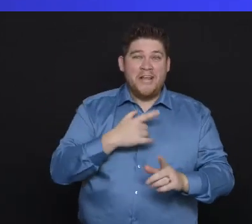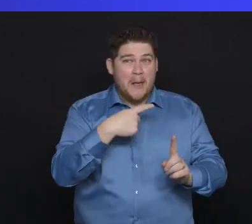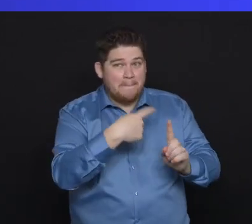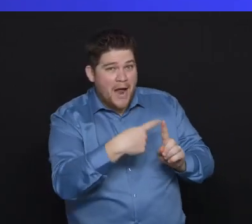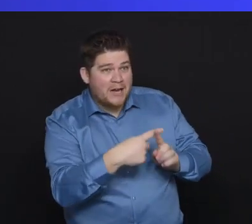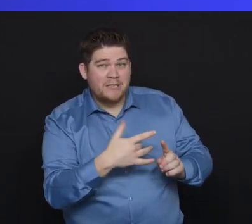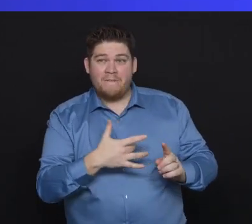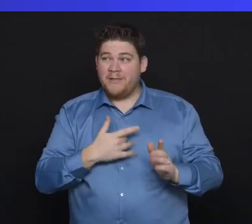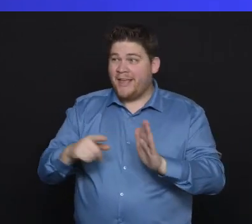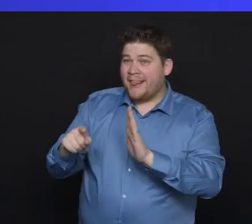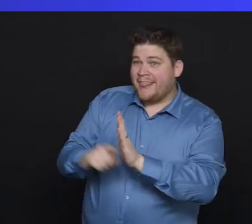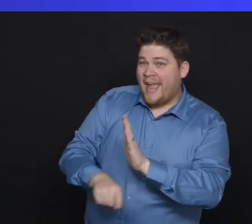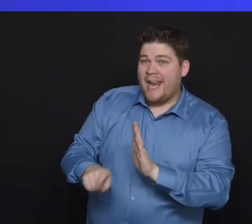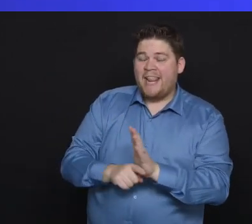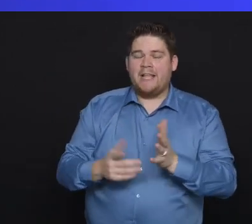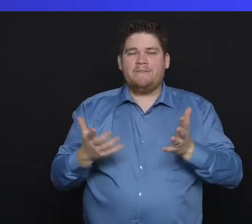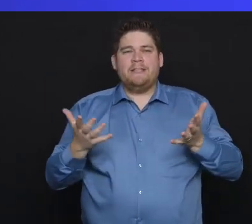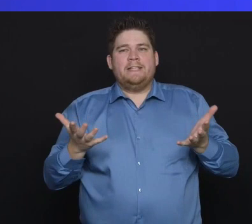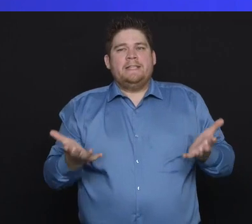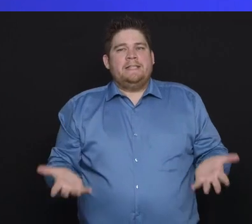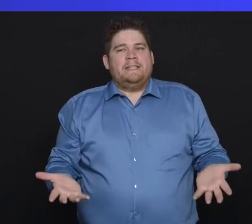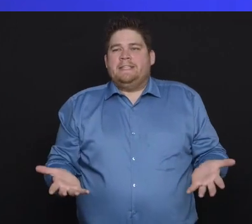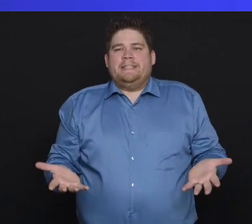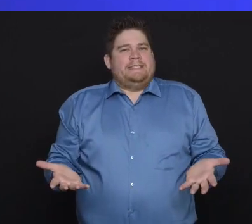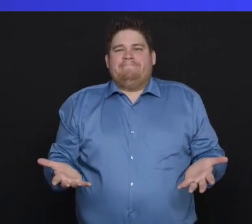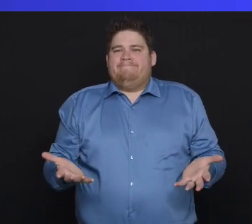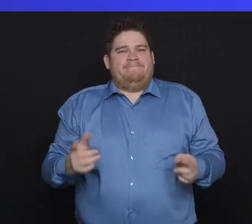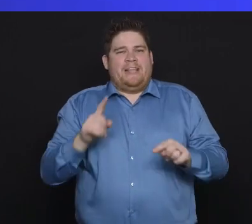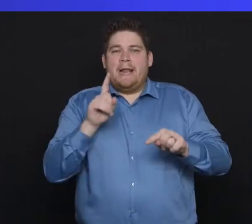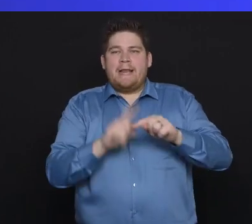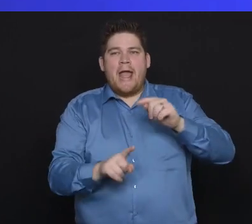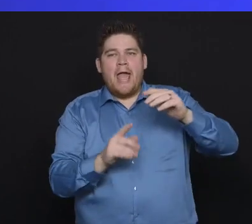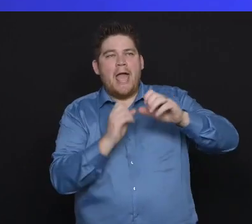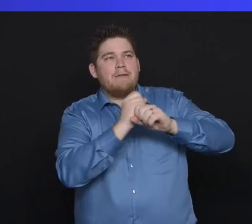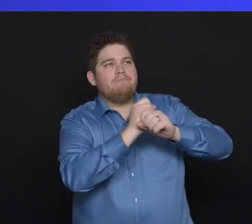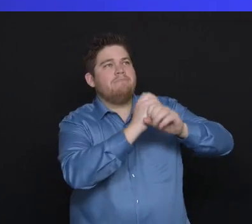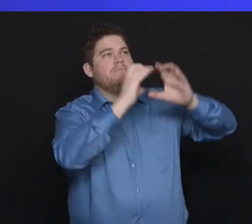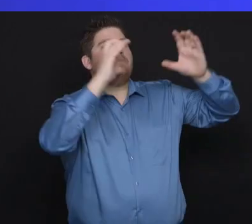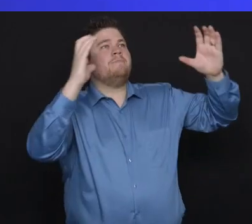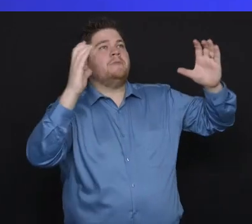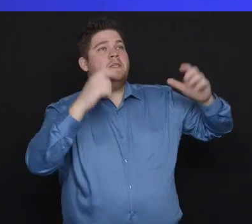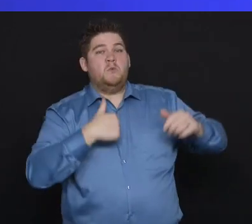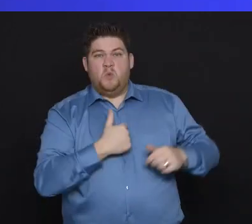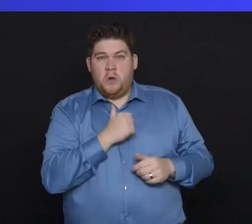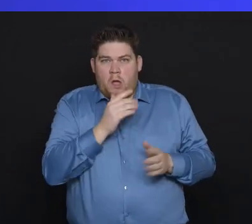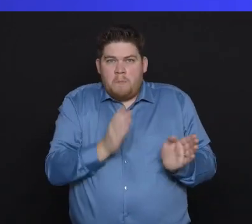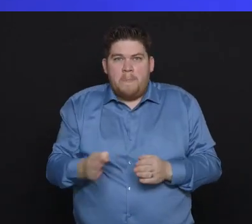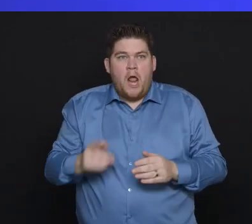everyone is the same today today. We have a little more information about acute care and about the way we see